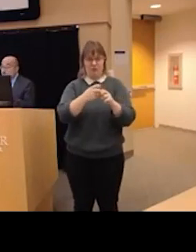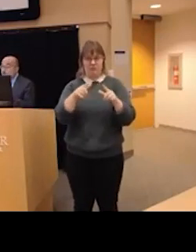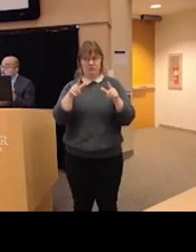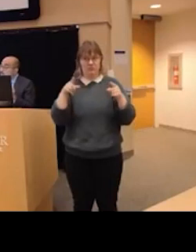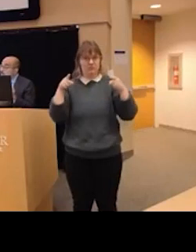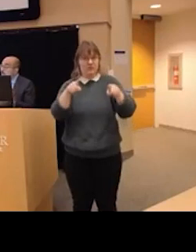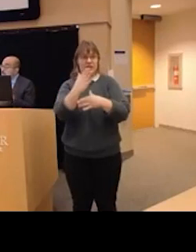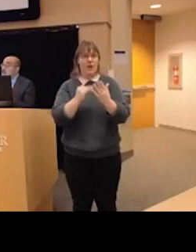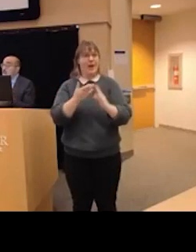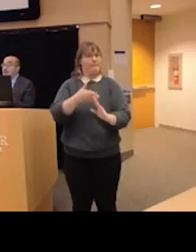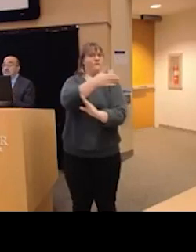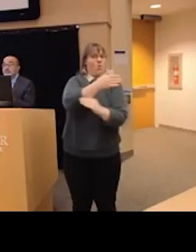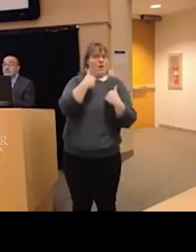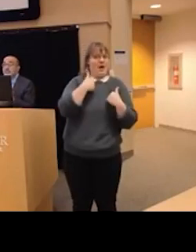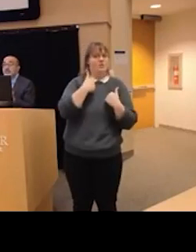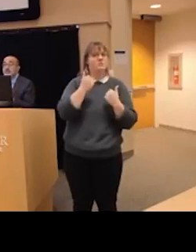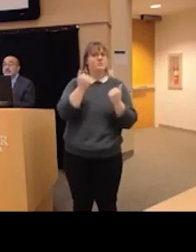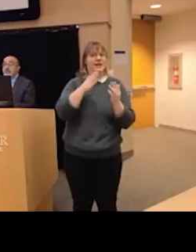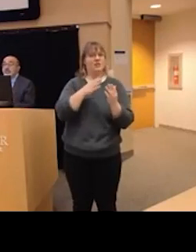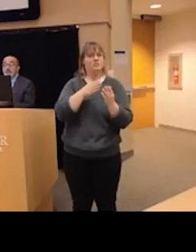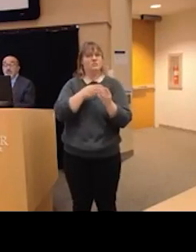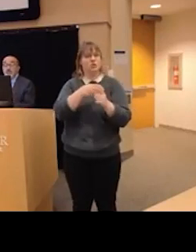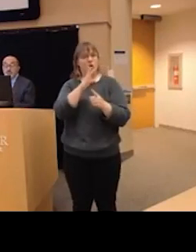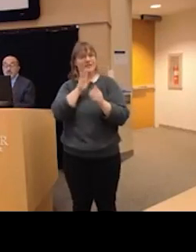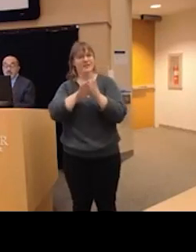problems before but the vast majority actually developed their uh mental health problems after